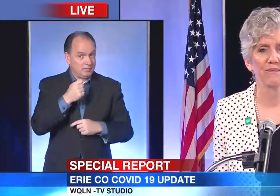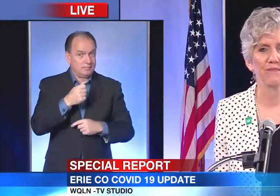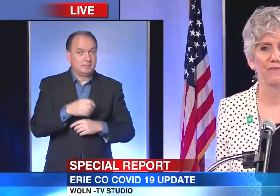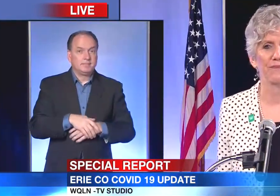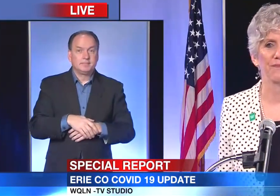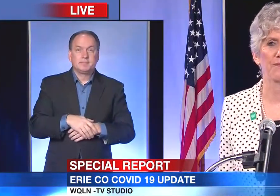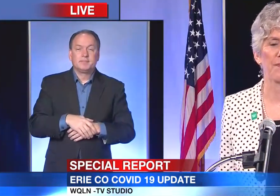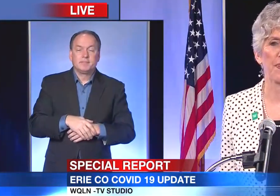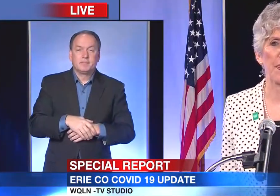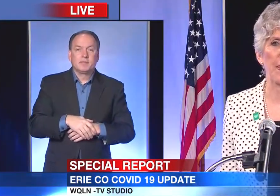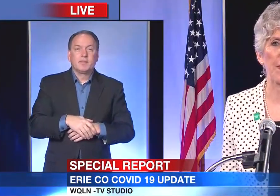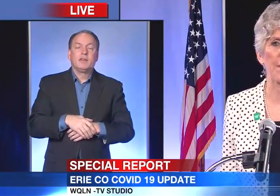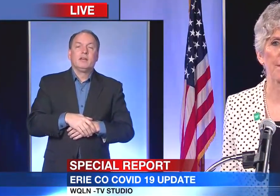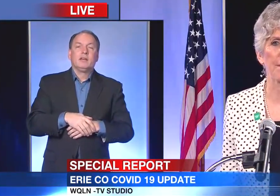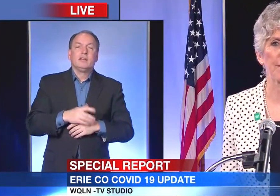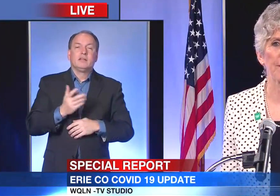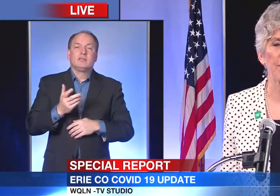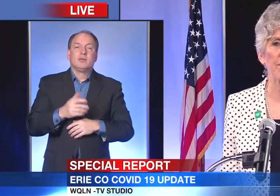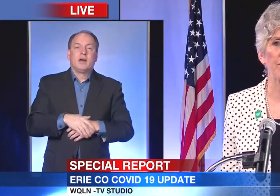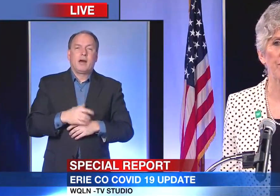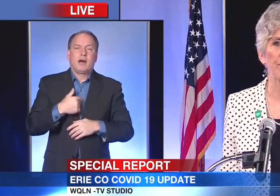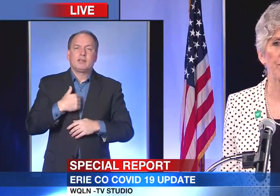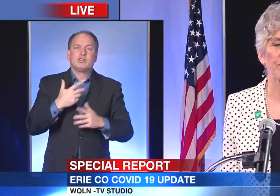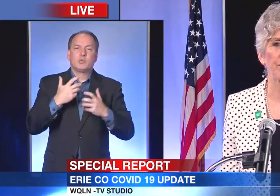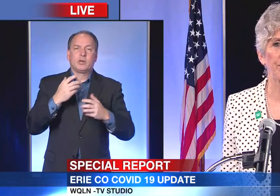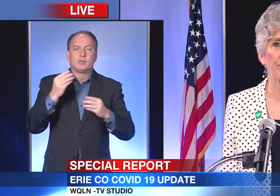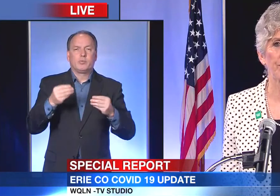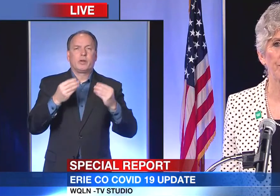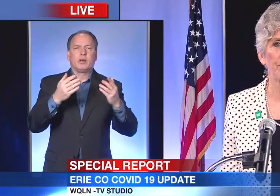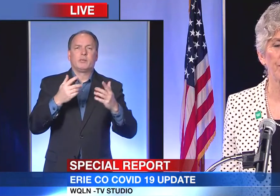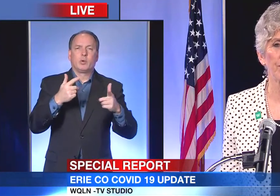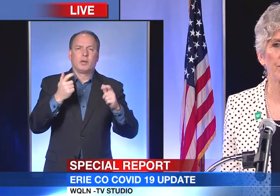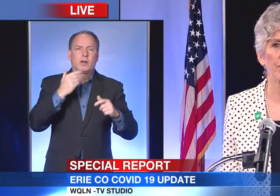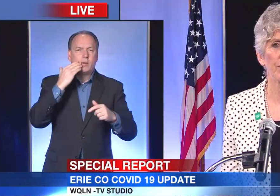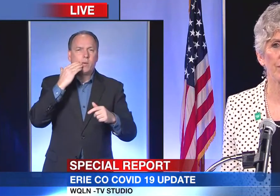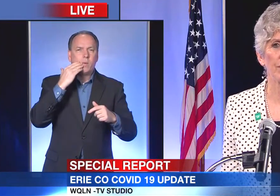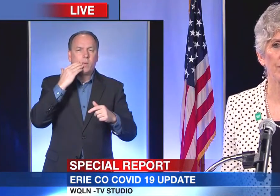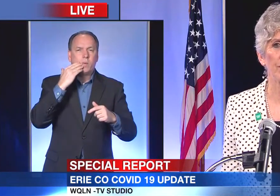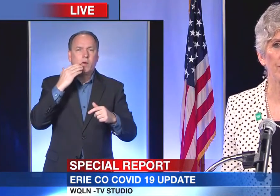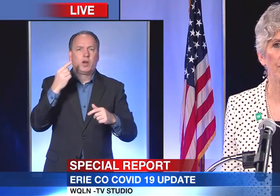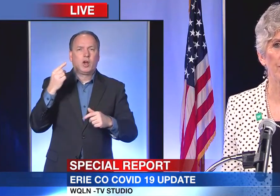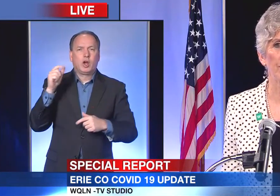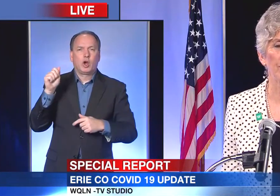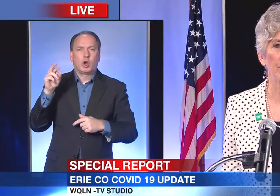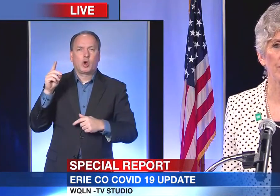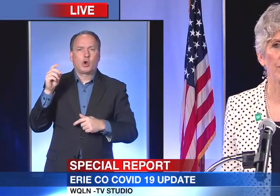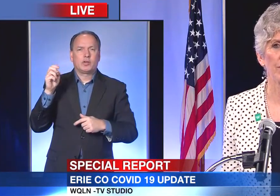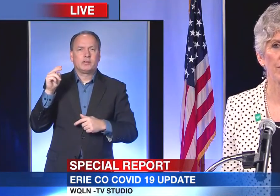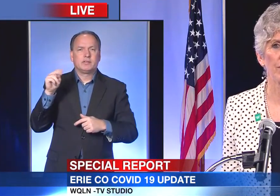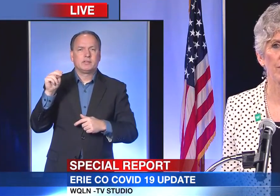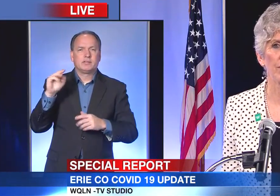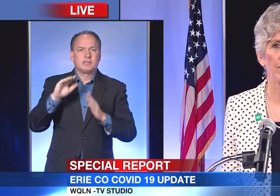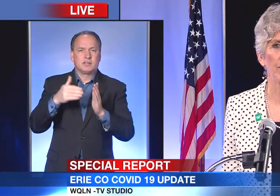CAN YOU HEAR ME? I CAN HEAR YOU, UH-HUH. OKAY. SO I JUST WANT TO BRING UP